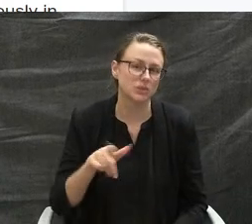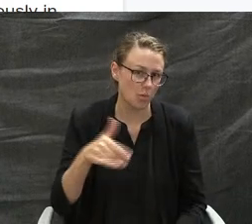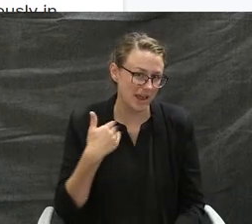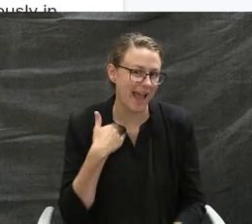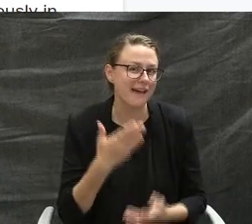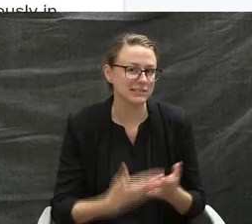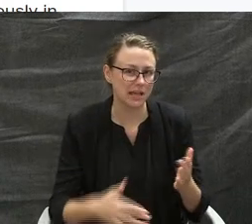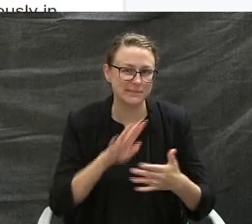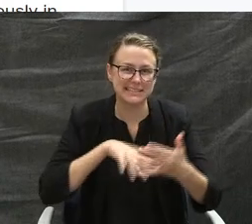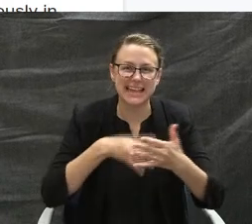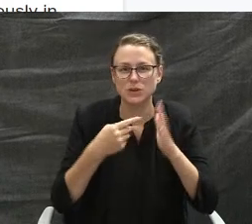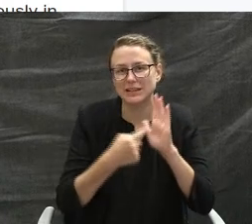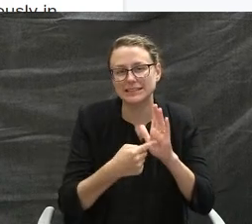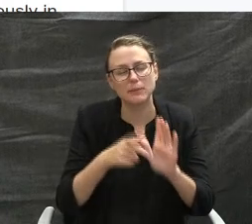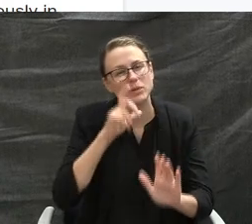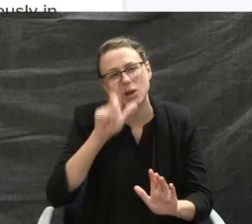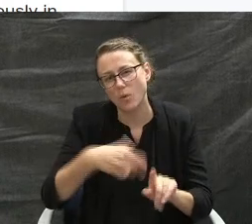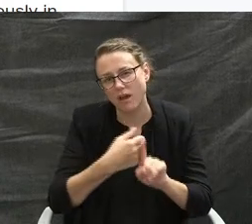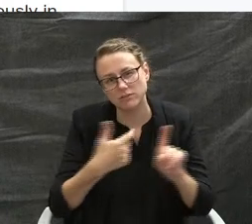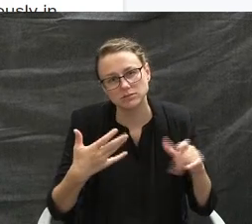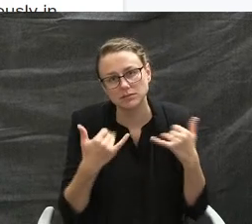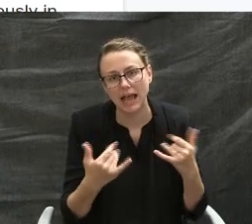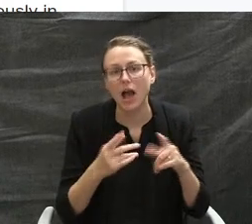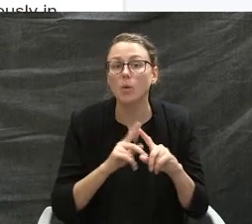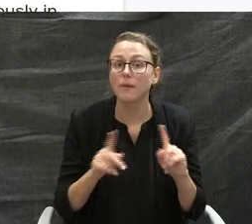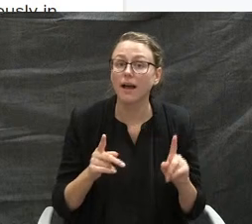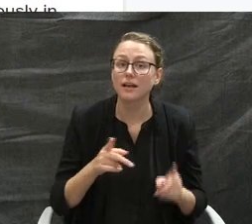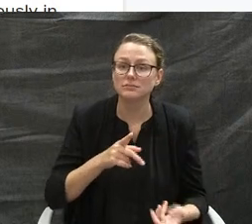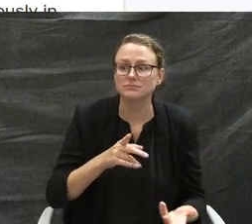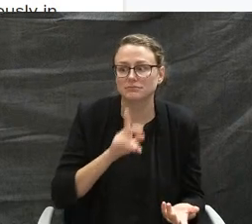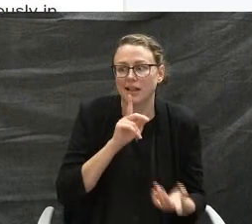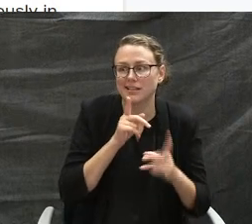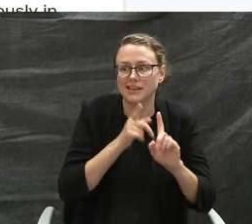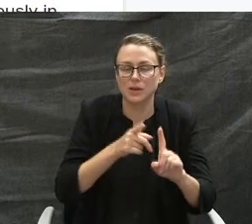there. We don't have to get into it, but essentially we would be